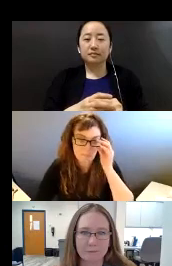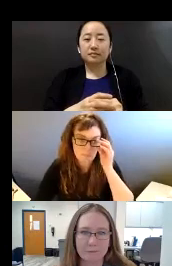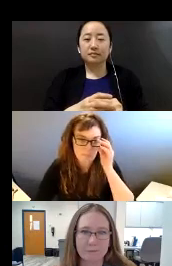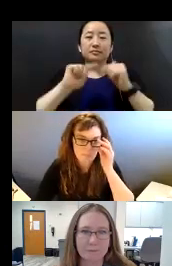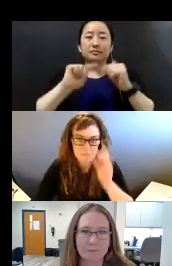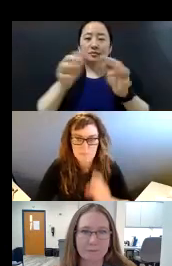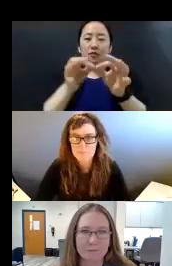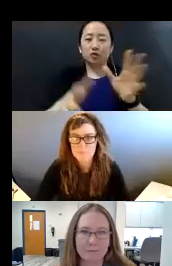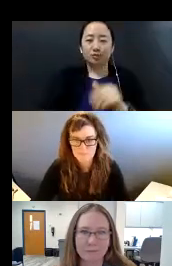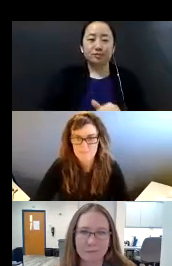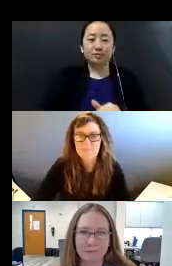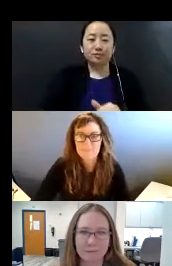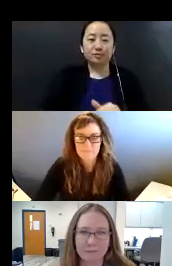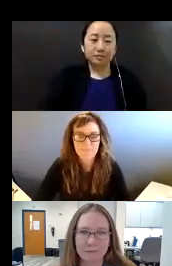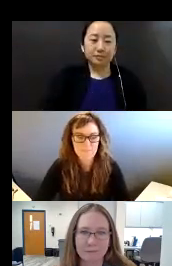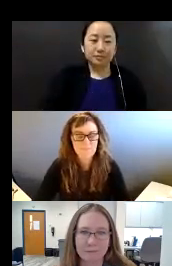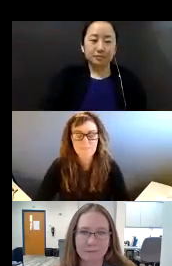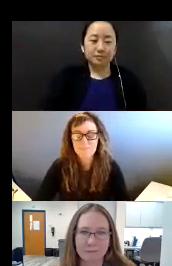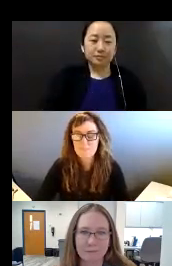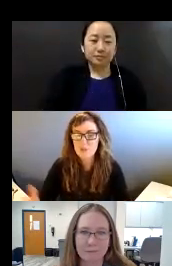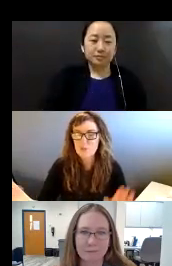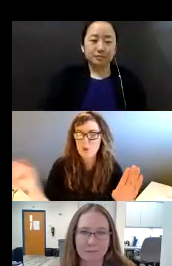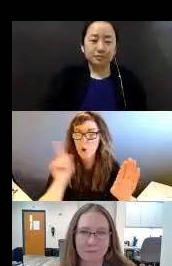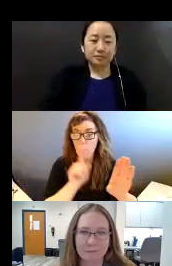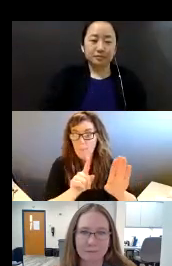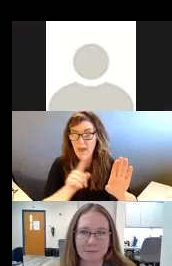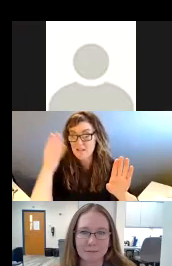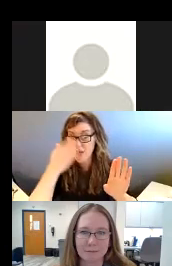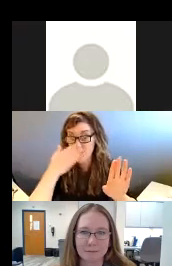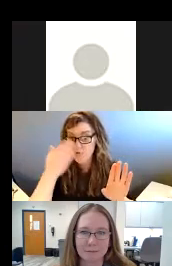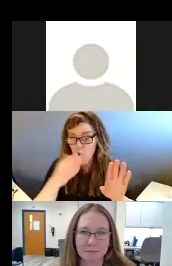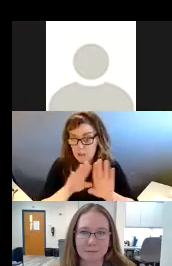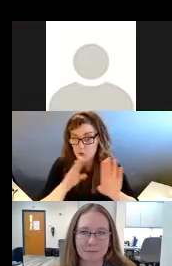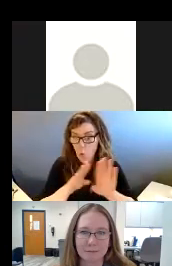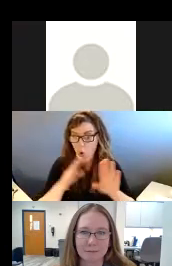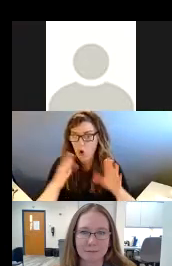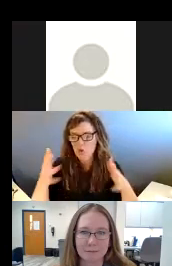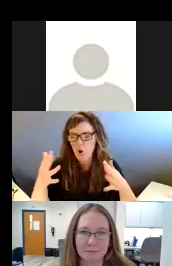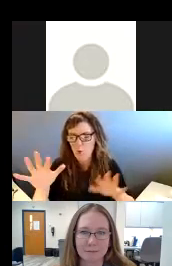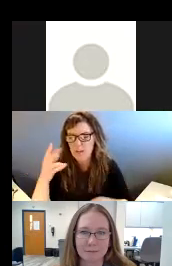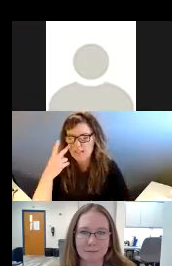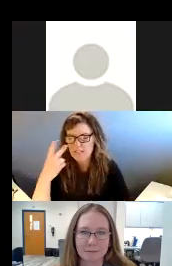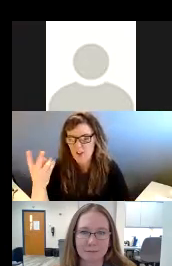THEN HE IS GOING TO TAKE US BACK TO THE FRONT DOOR THAT WE SAW PREVIOUSLY.